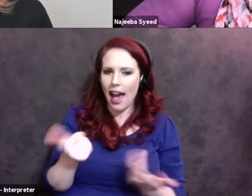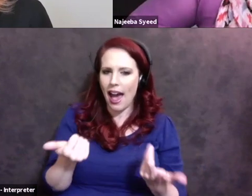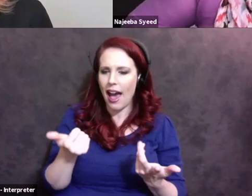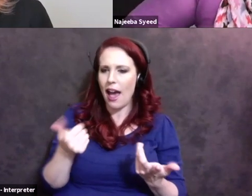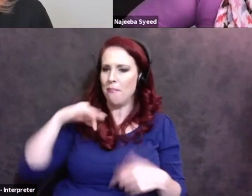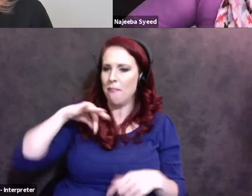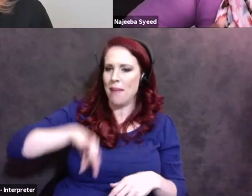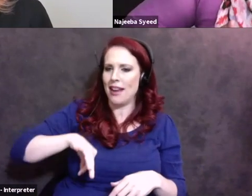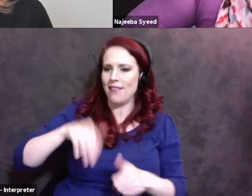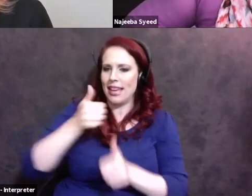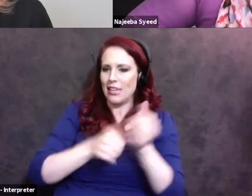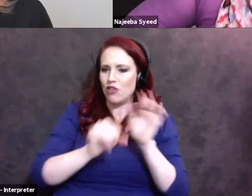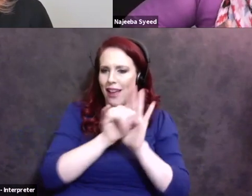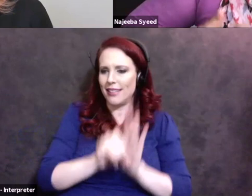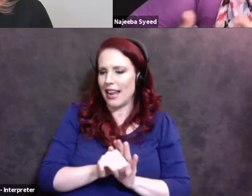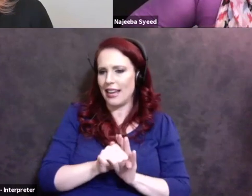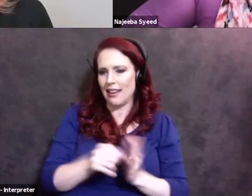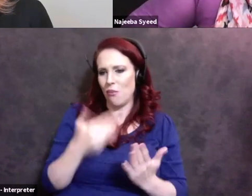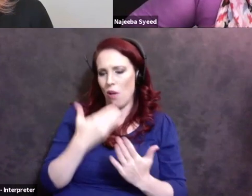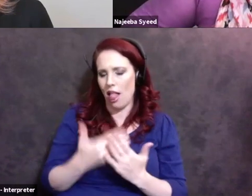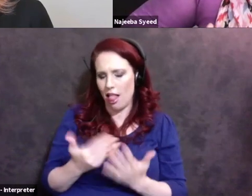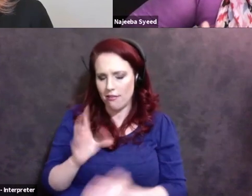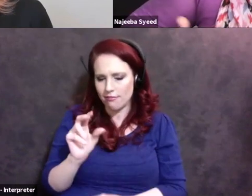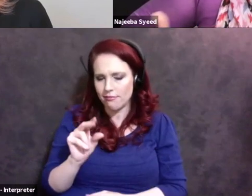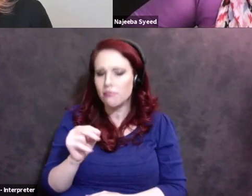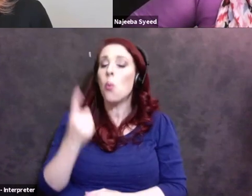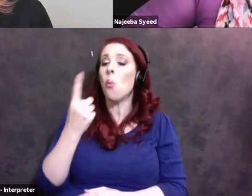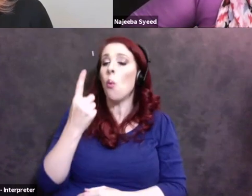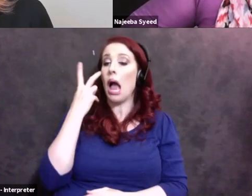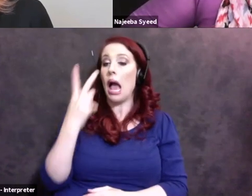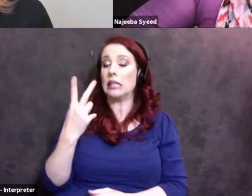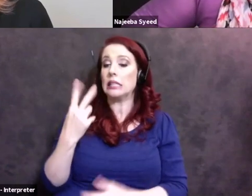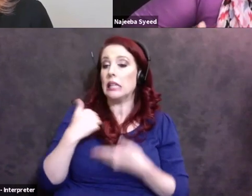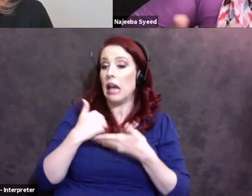One of the things I found helpful and others who are doing interfaith work, or work across